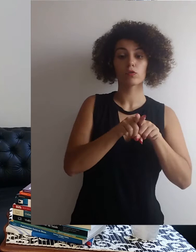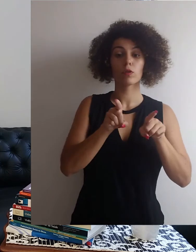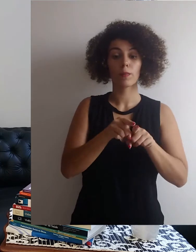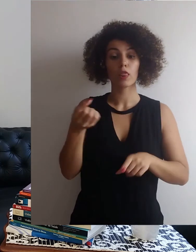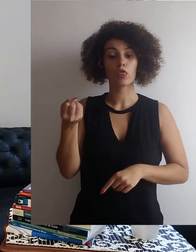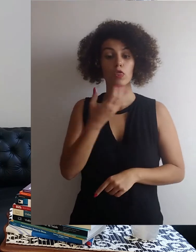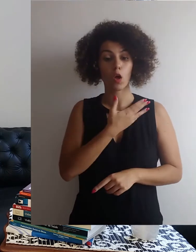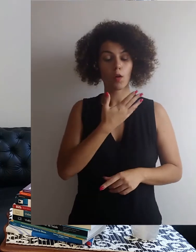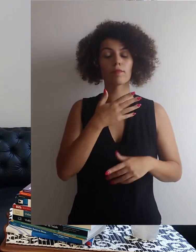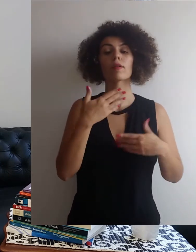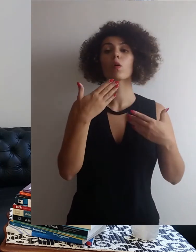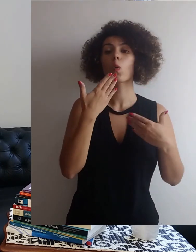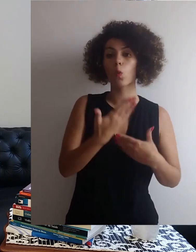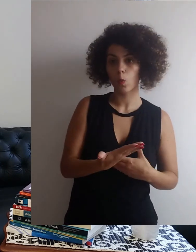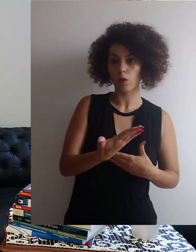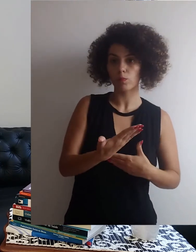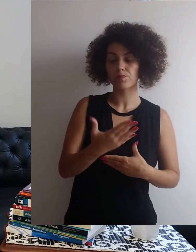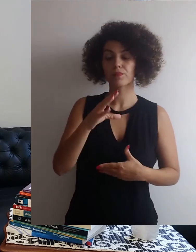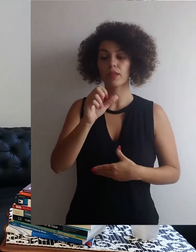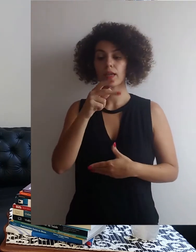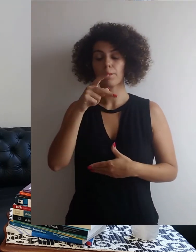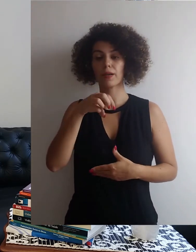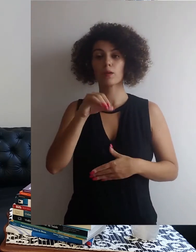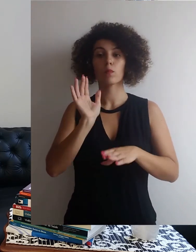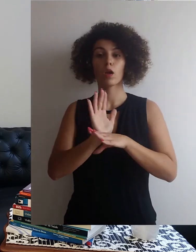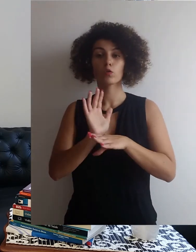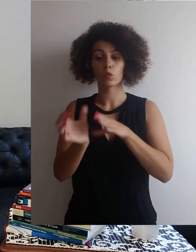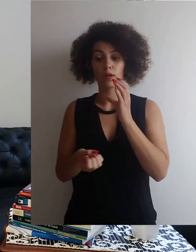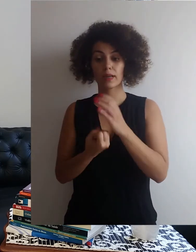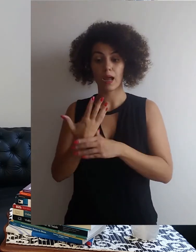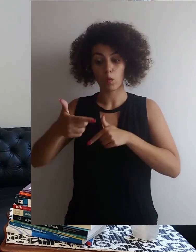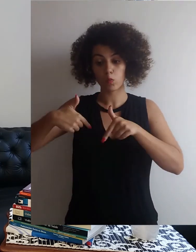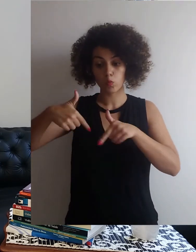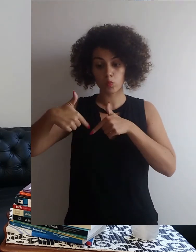new policies to be implemented. Capanema also helped to create the national